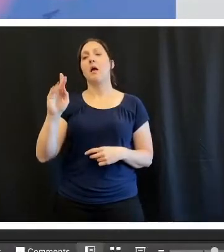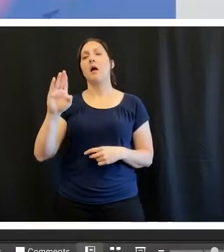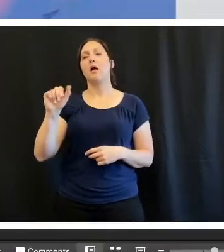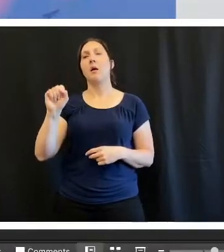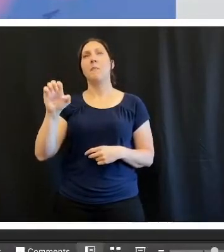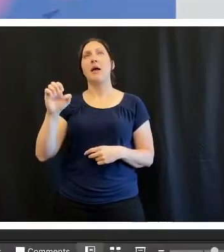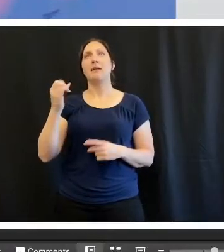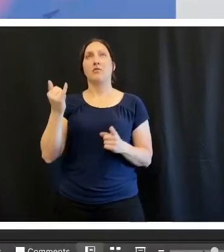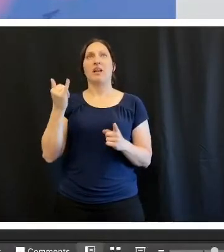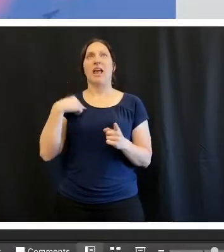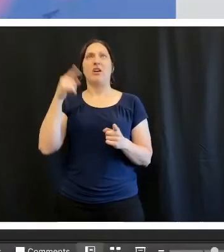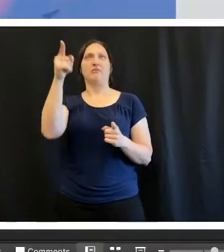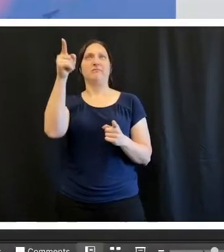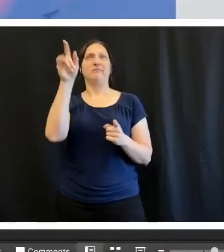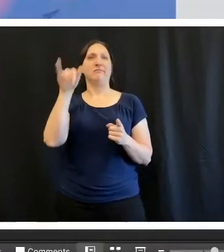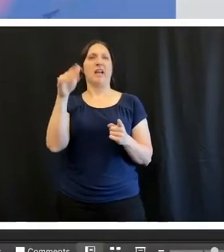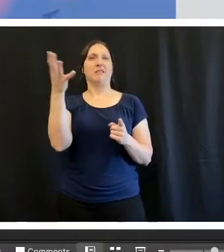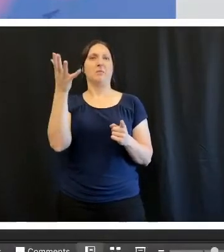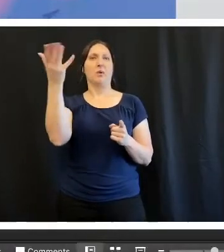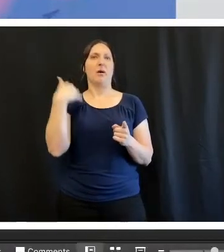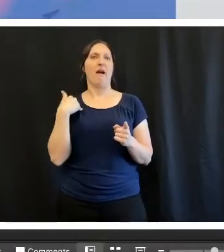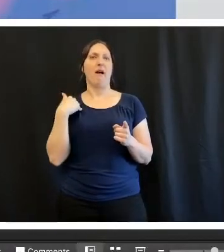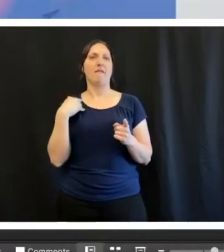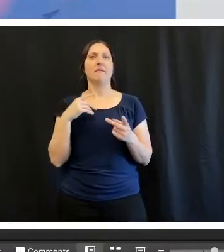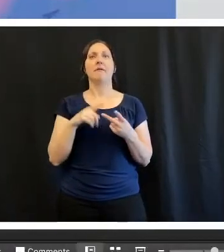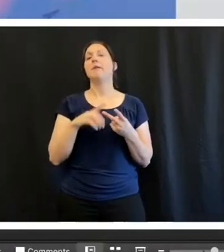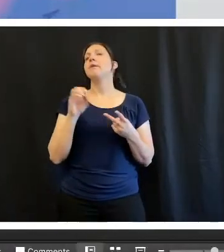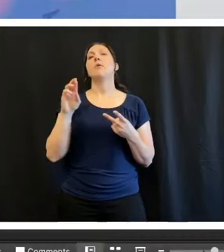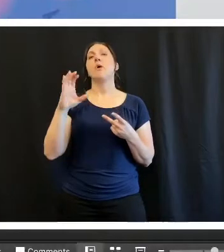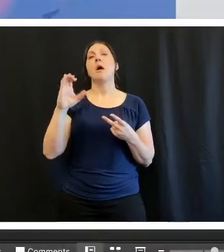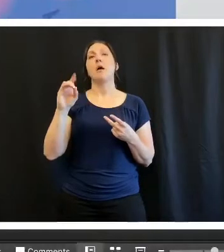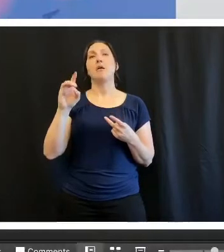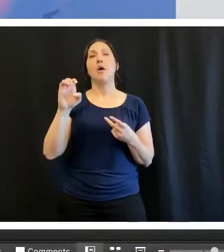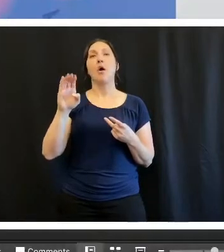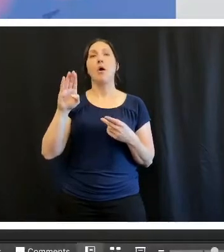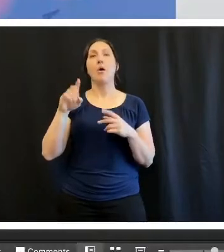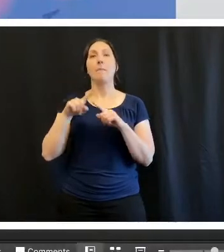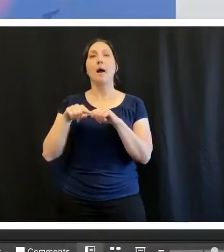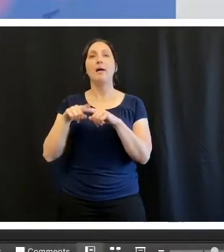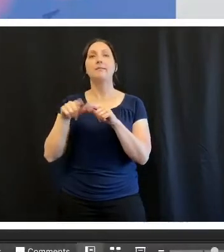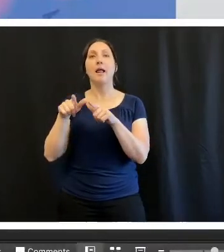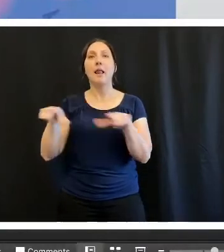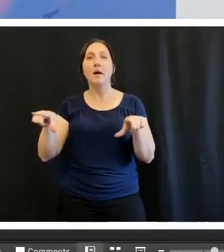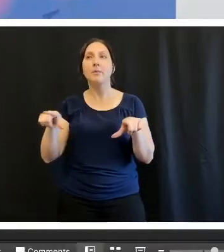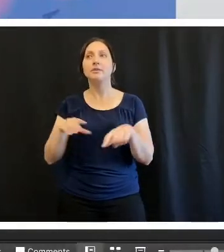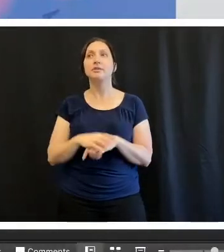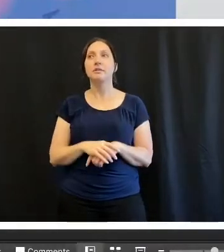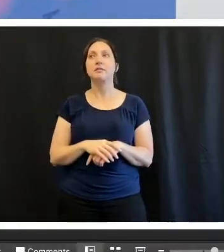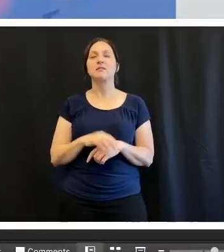all the up into more code-based languages. These are physics compatible,